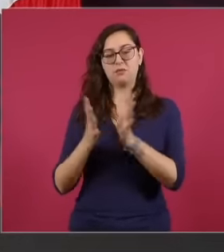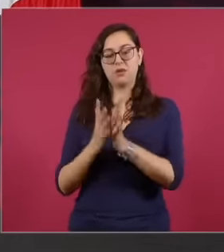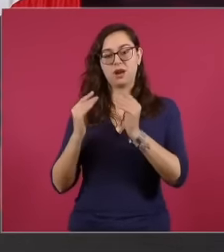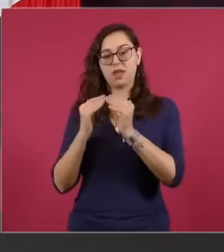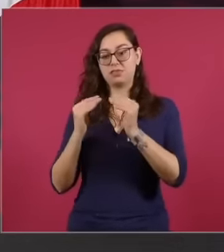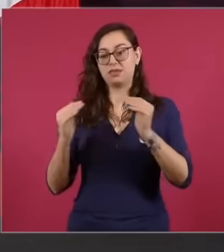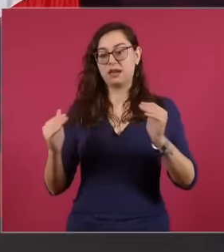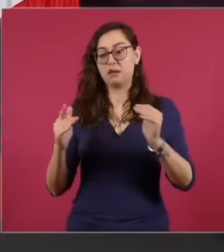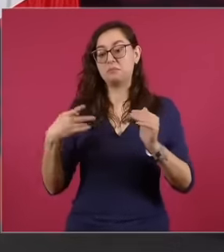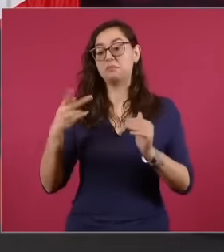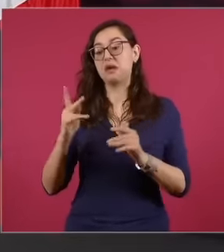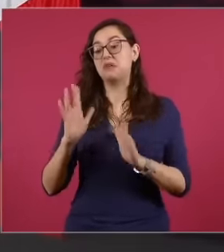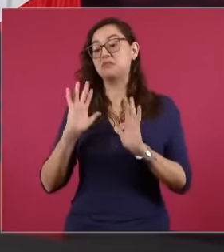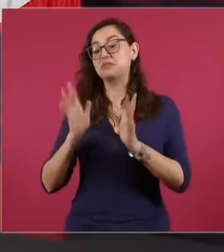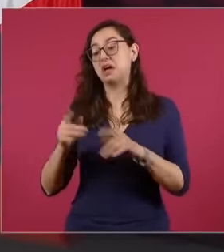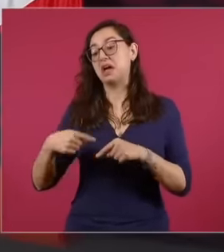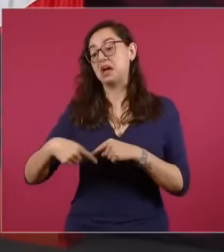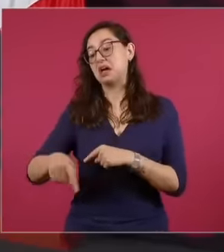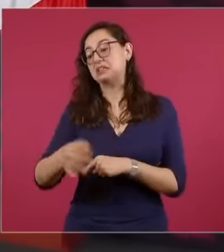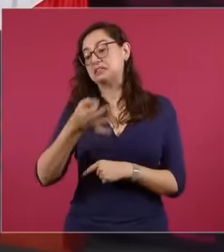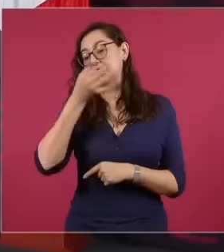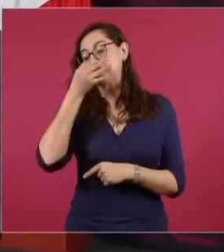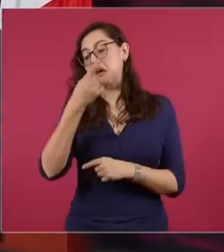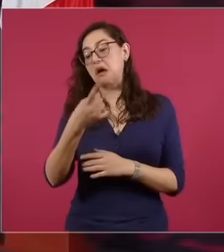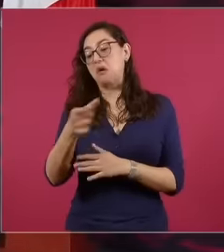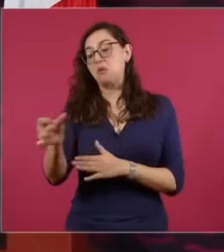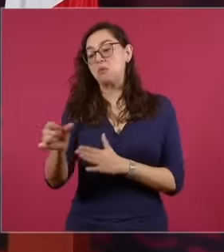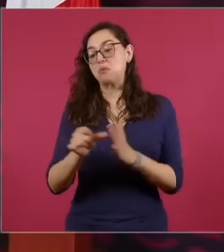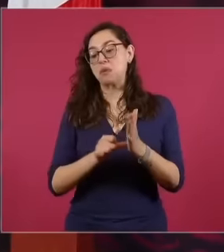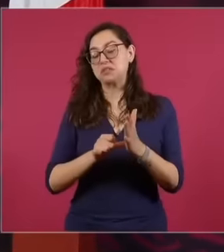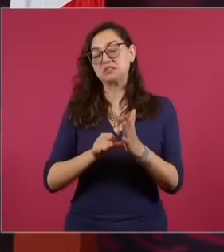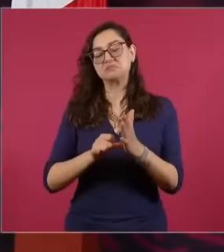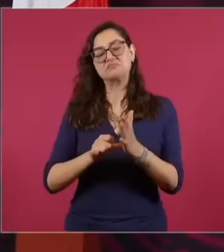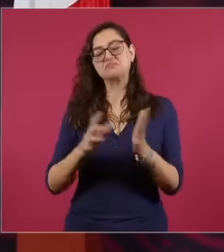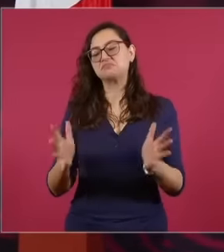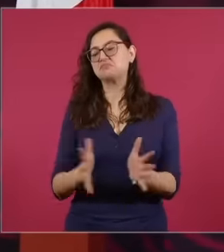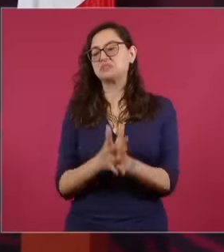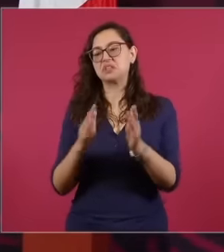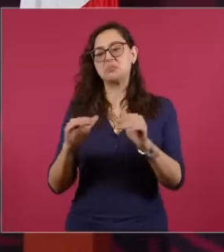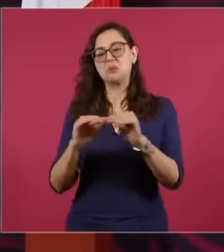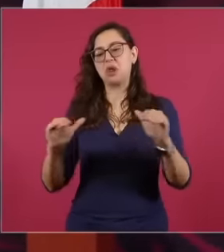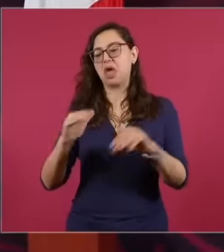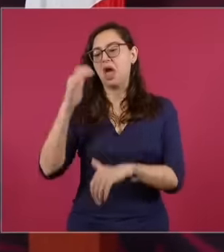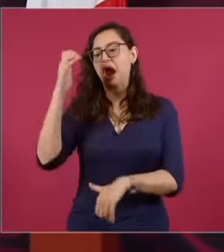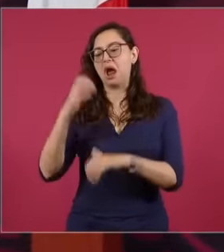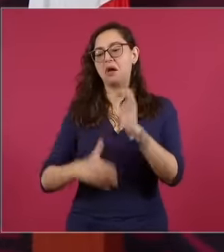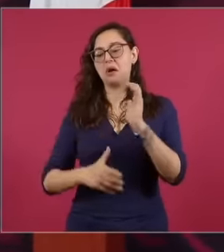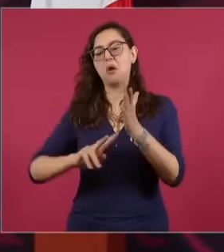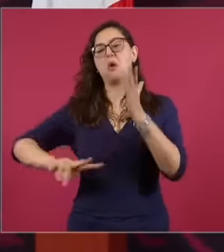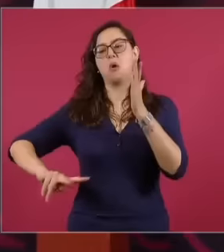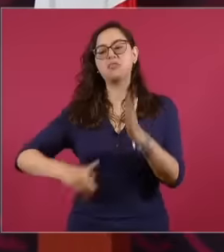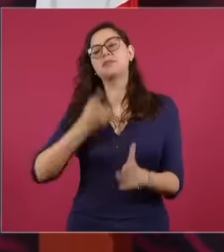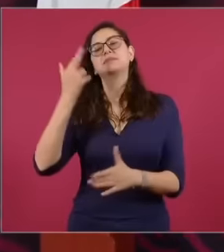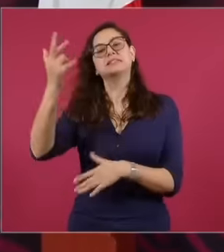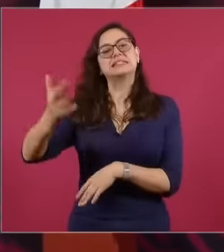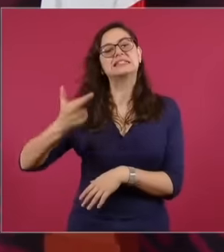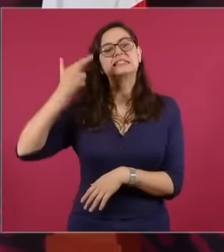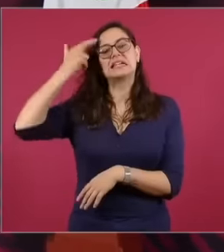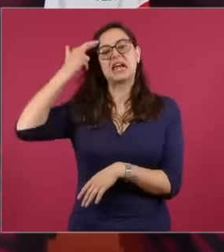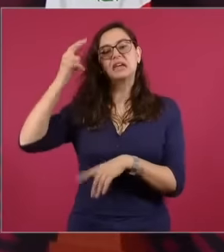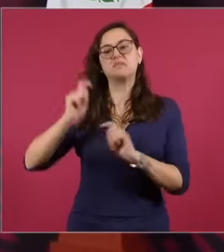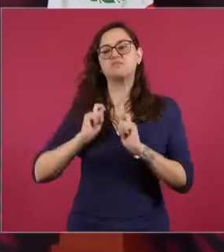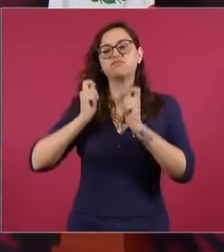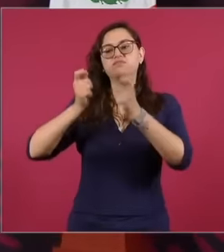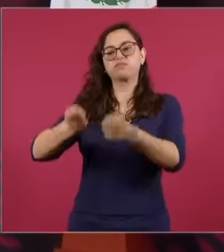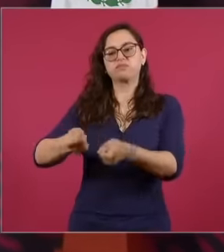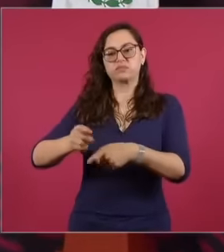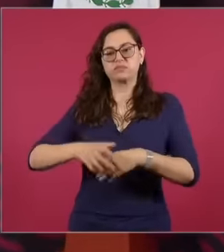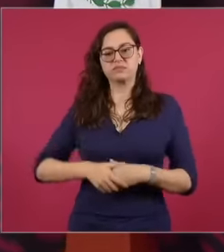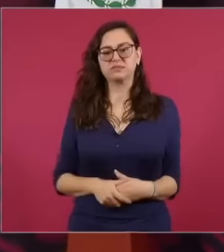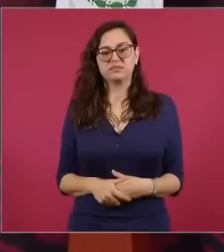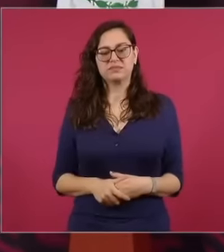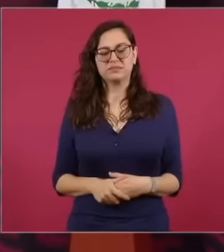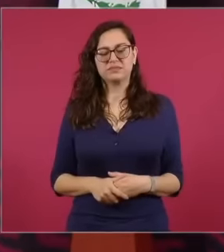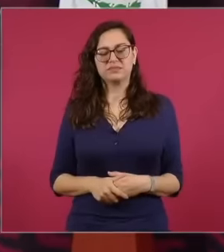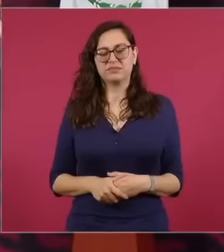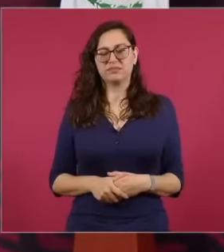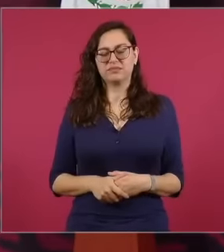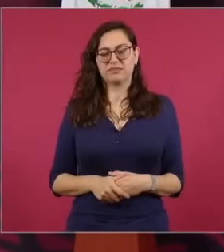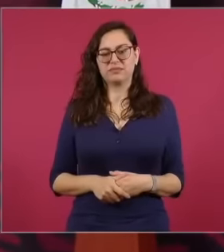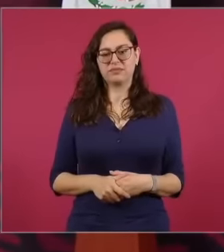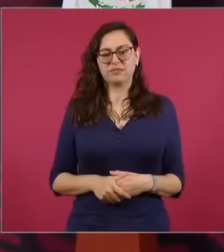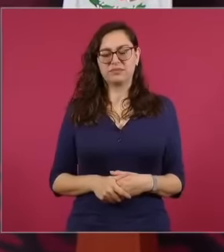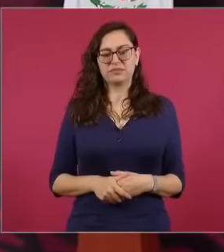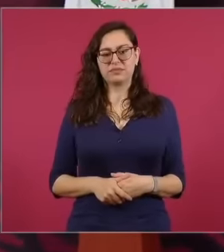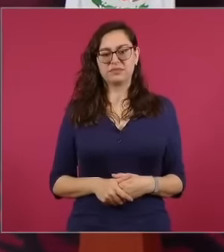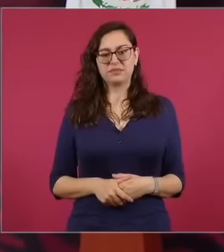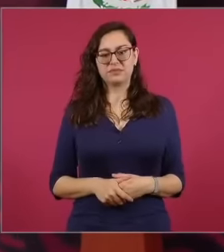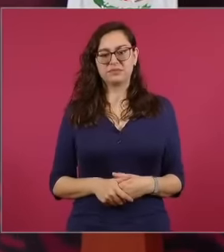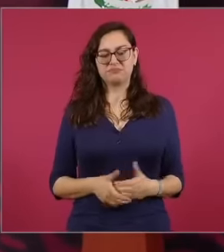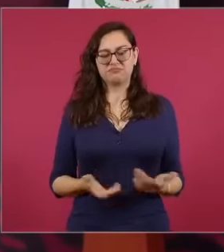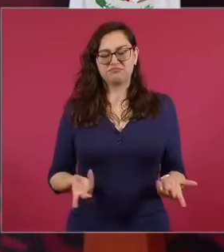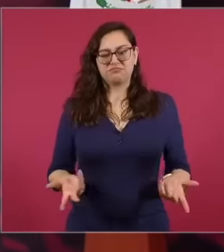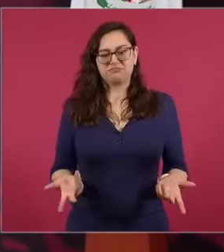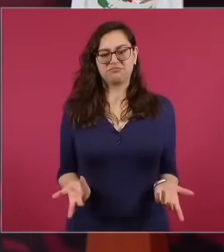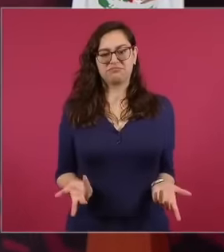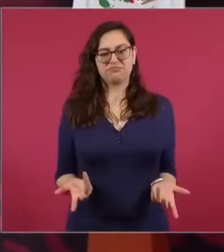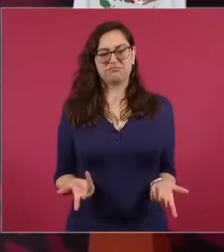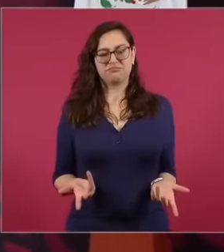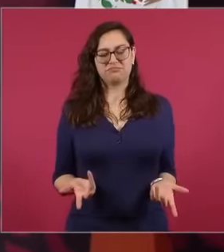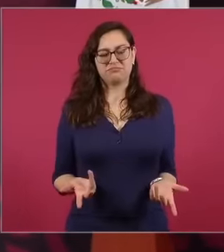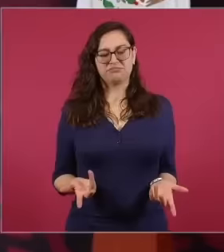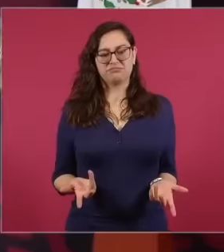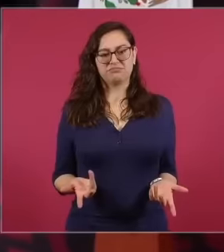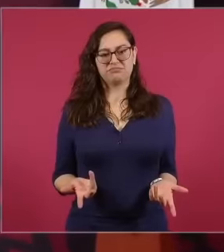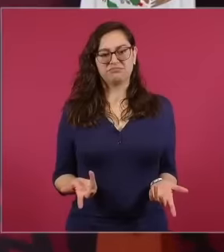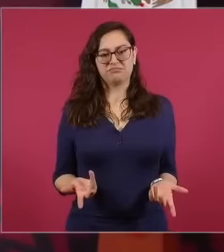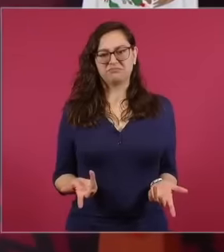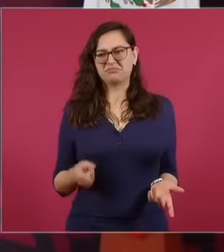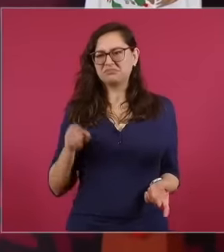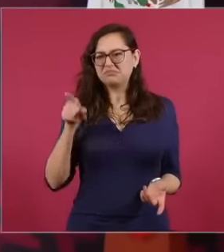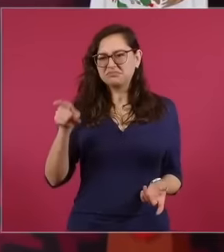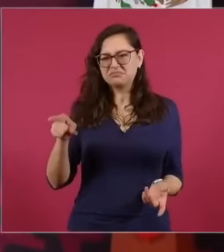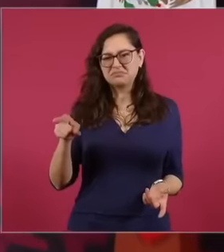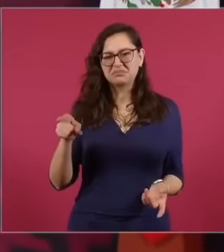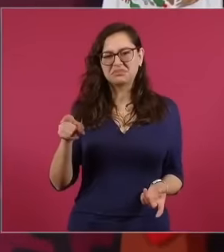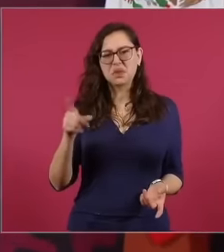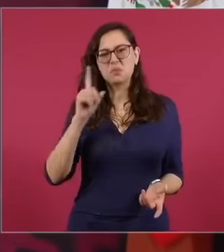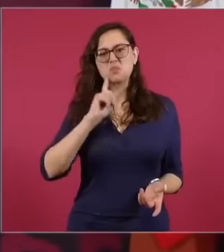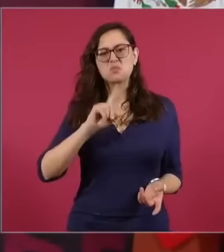the Republic ends and the monarchy begins because it is as if